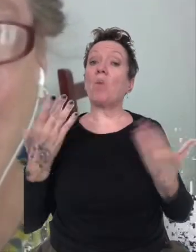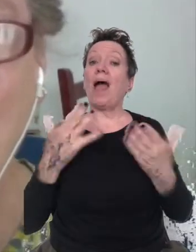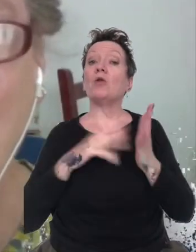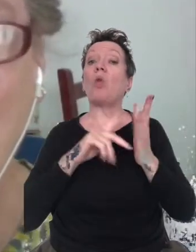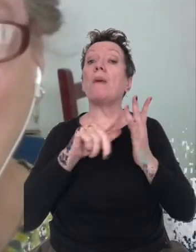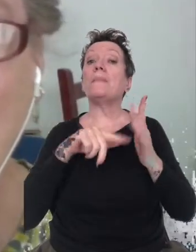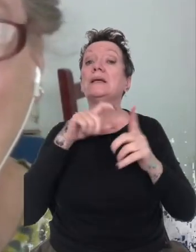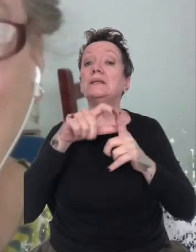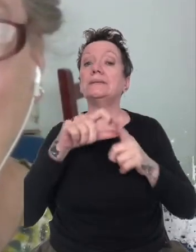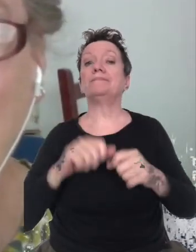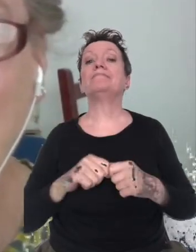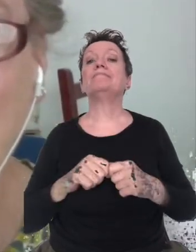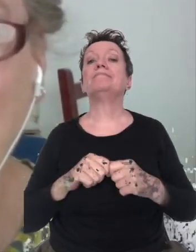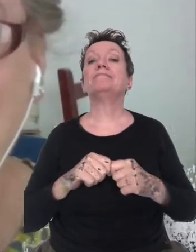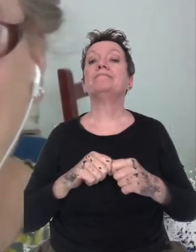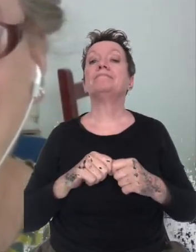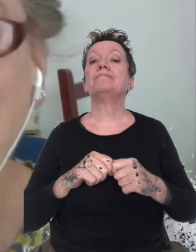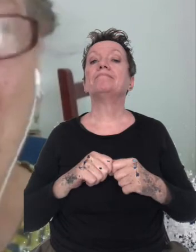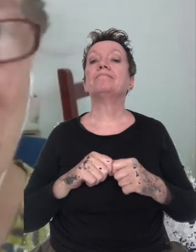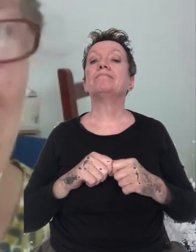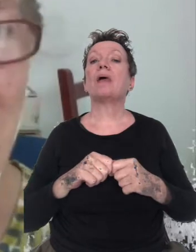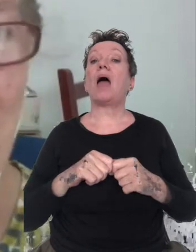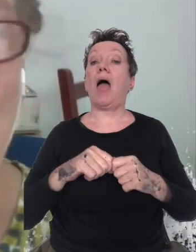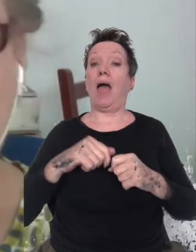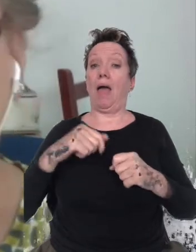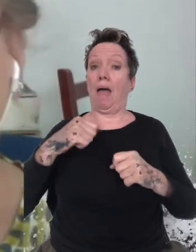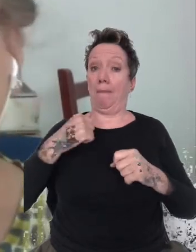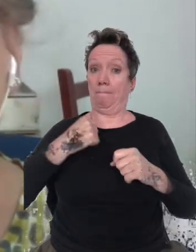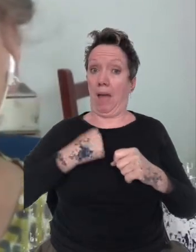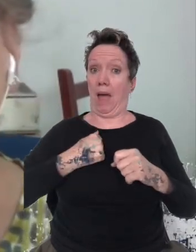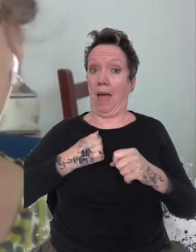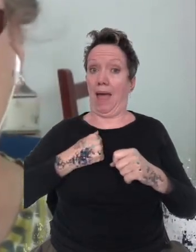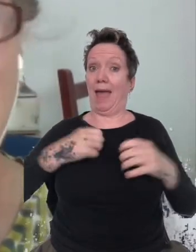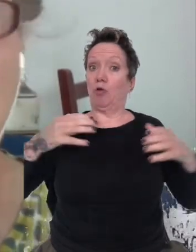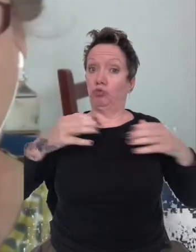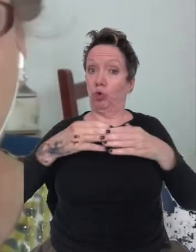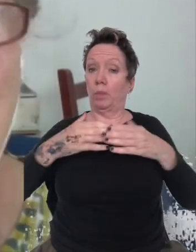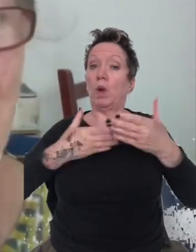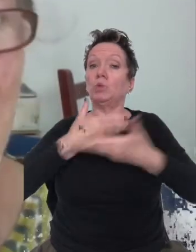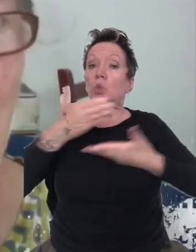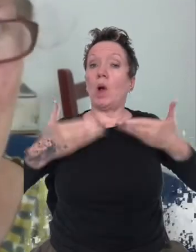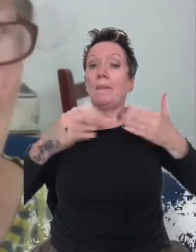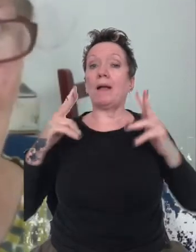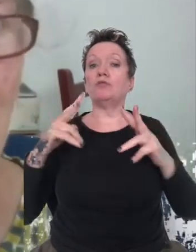And my theme that I chaired in our breakout group was called thinking about change.